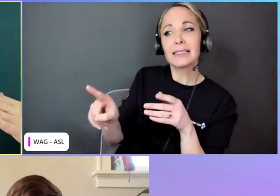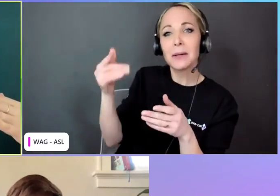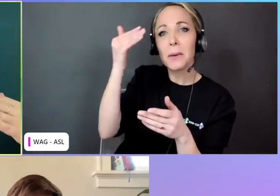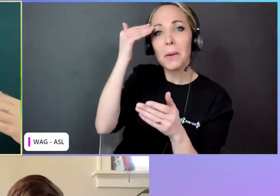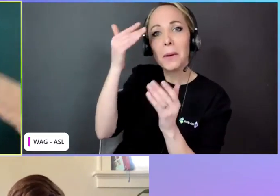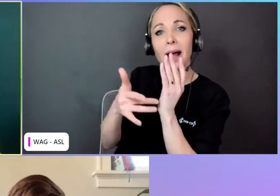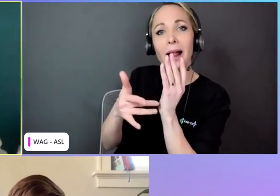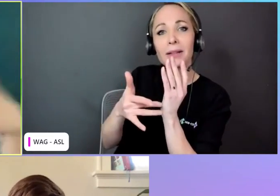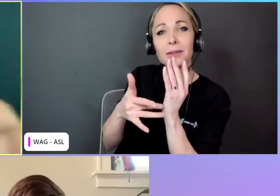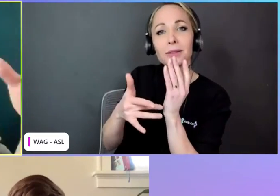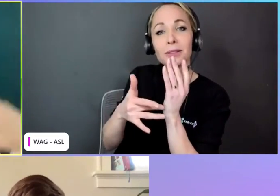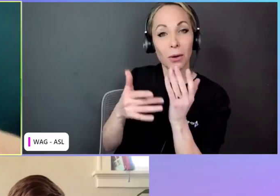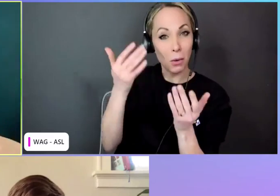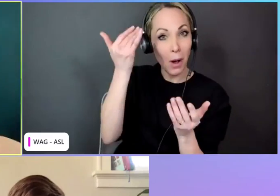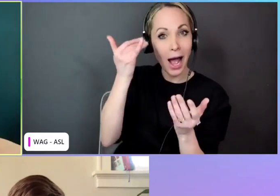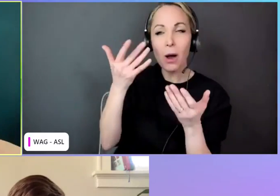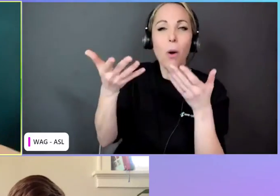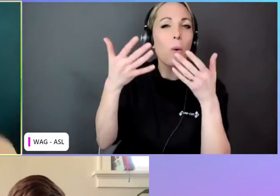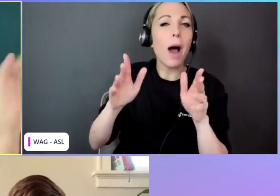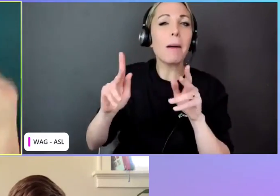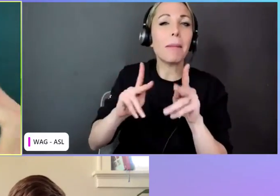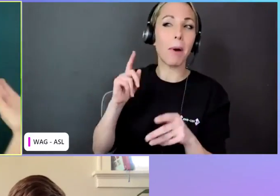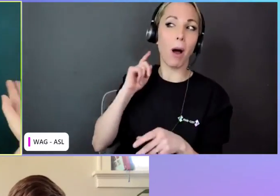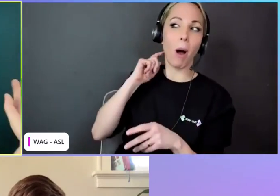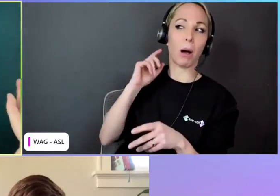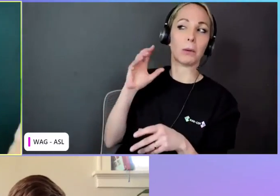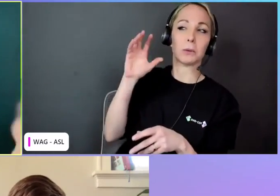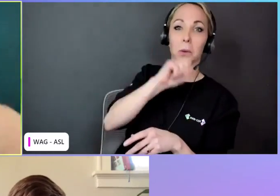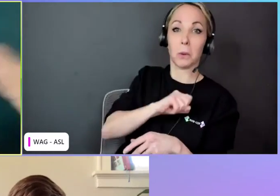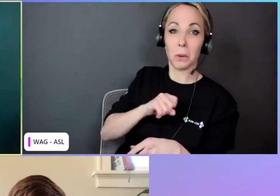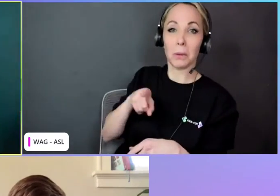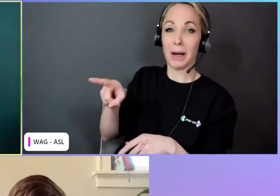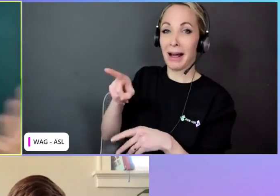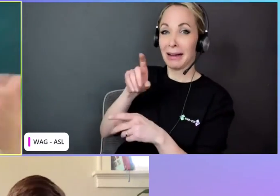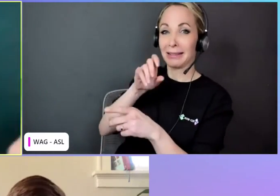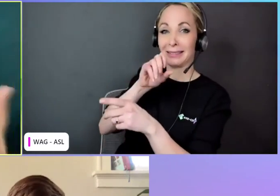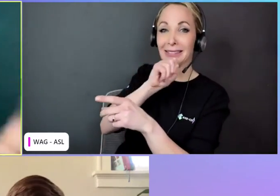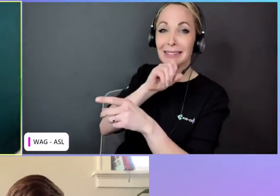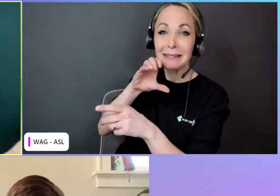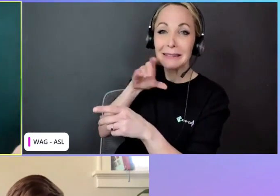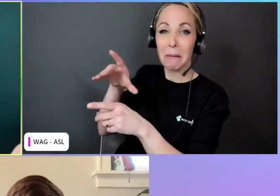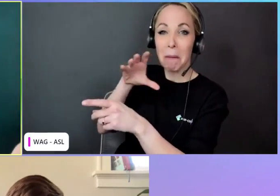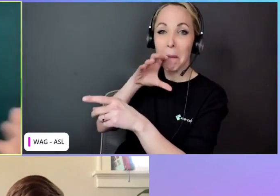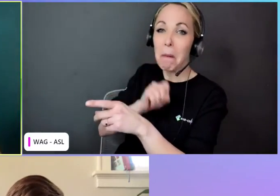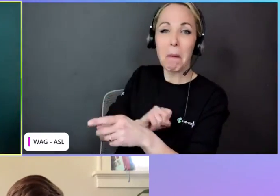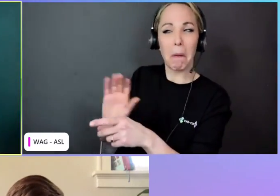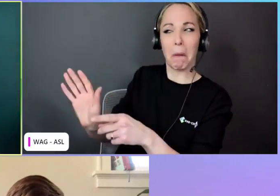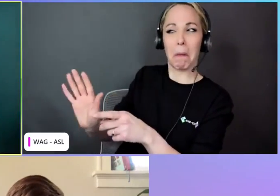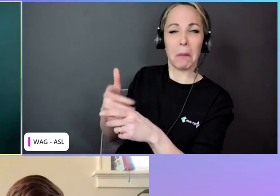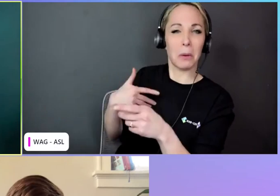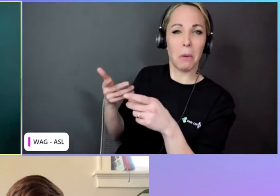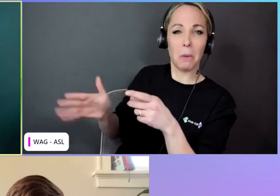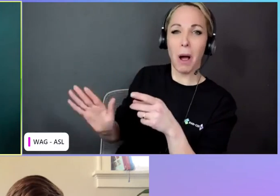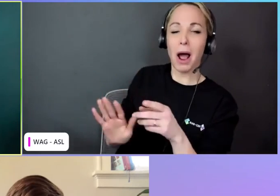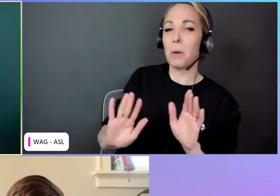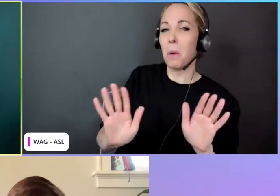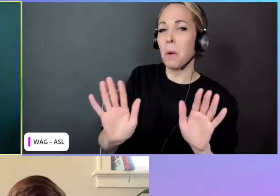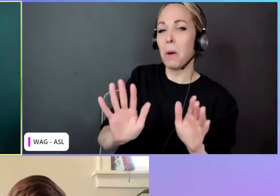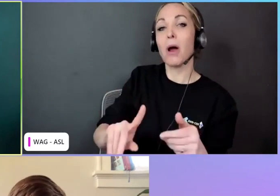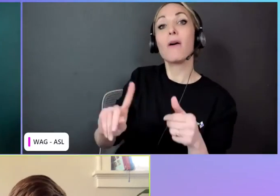the beginning, that sets bias up where people are going to experience explicit ageism. So let them fill out their